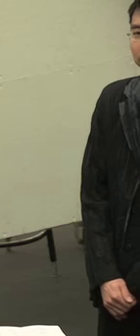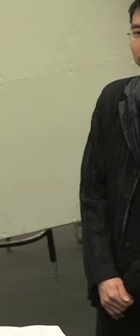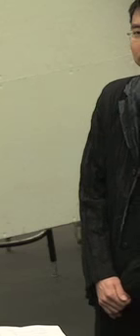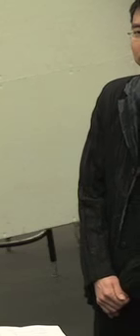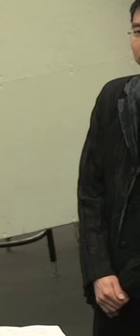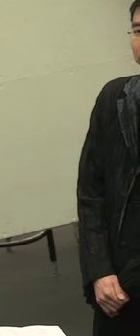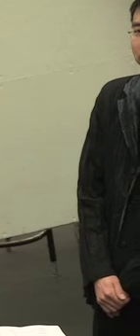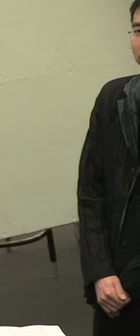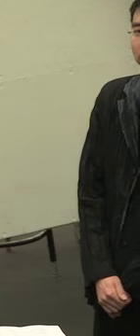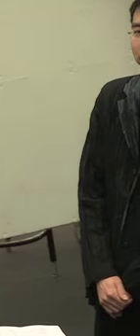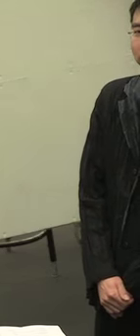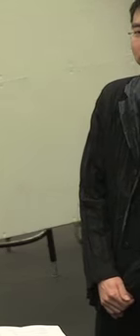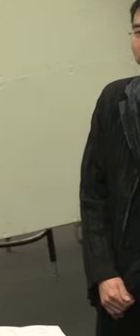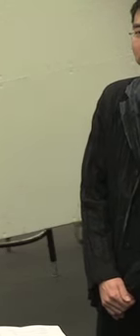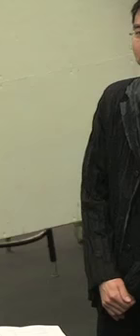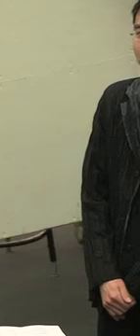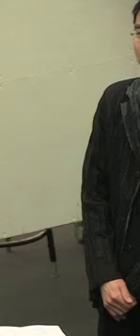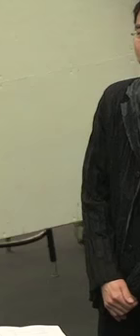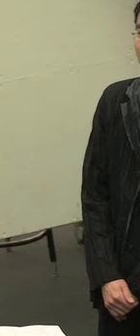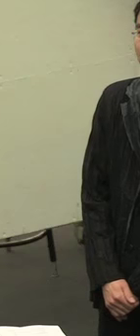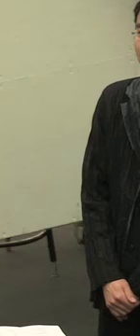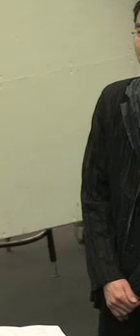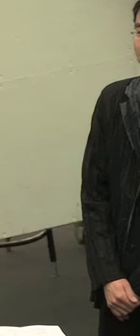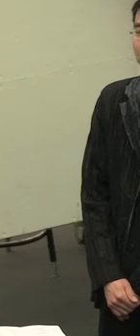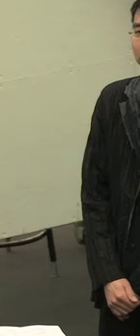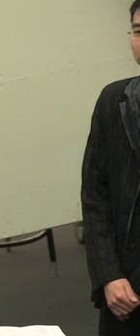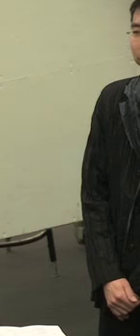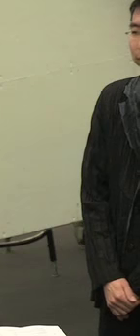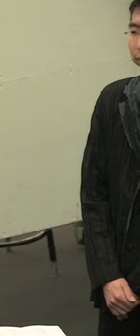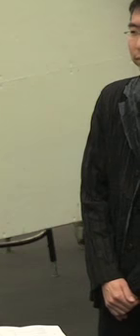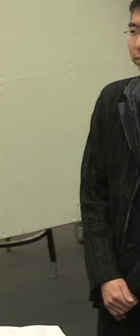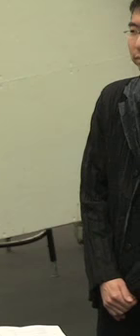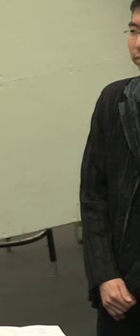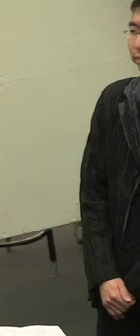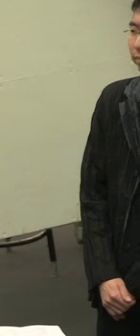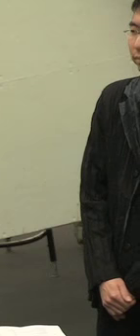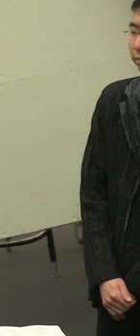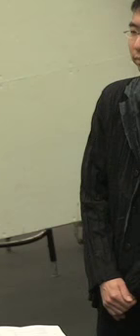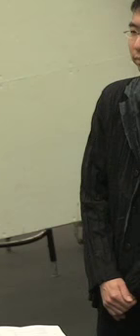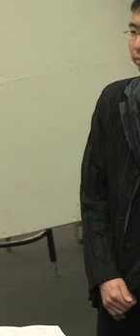And then this was followed by the generation of people,